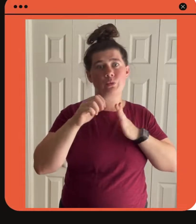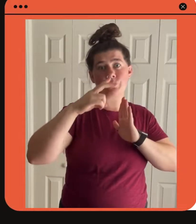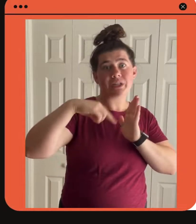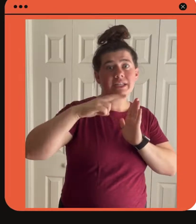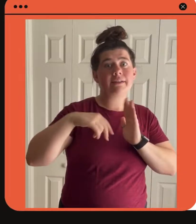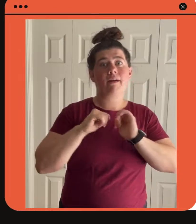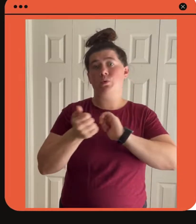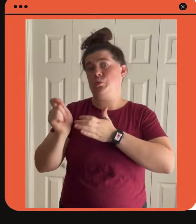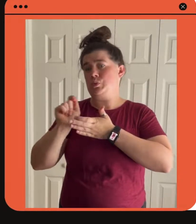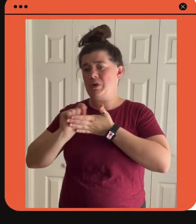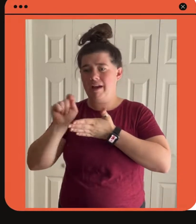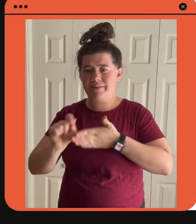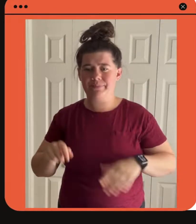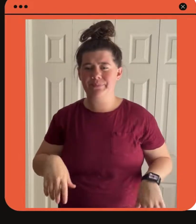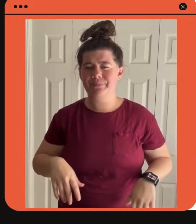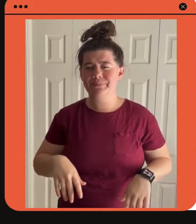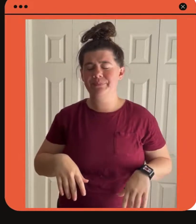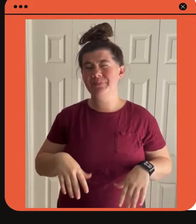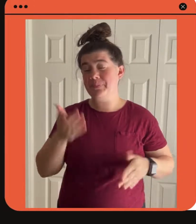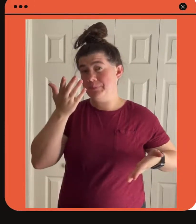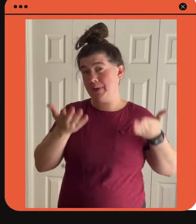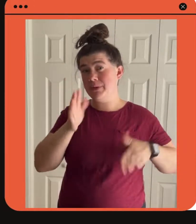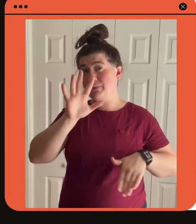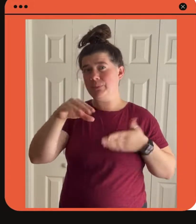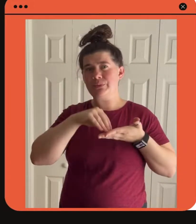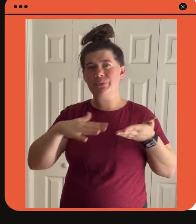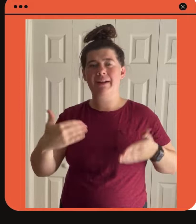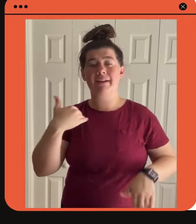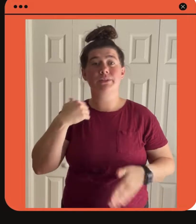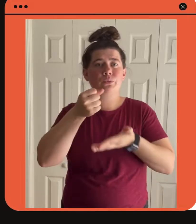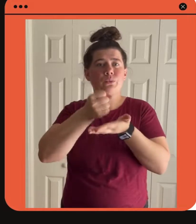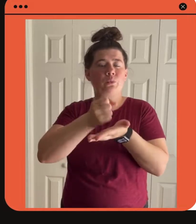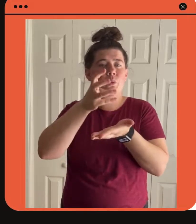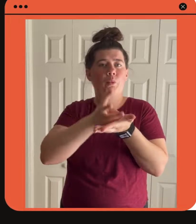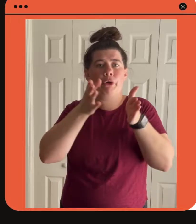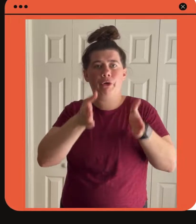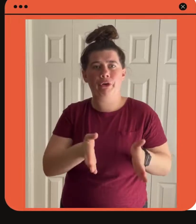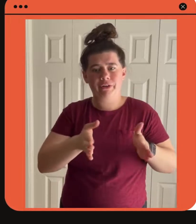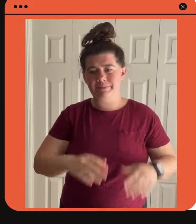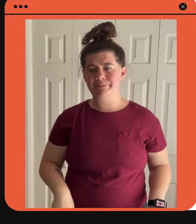and help them learn how to read and how to write your student. Might have a social worker.